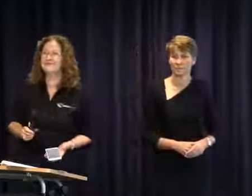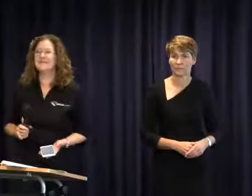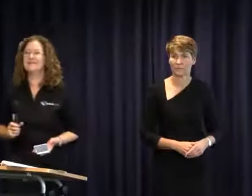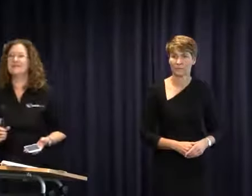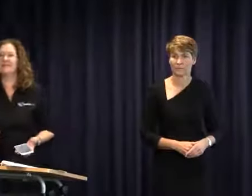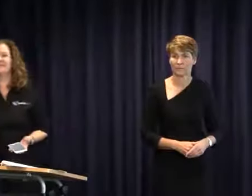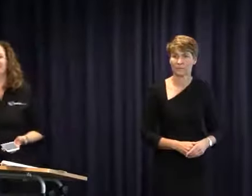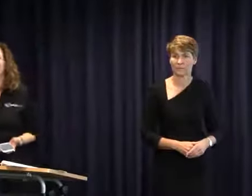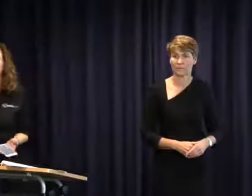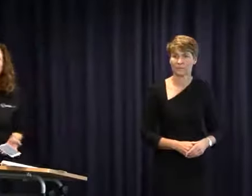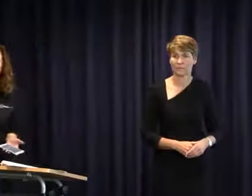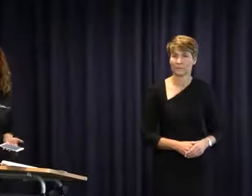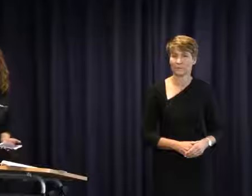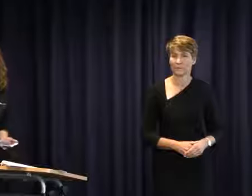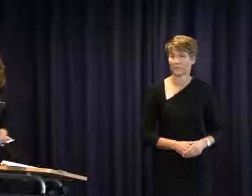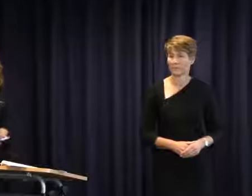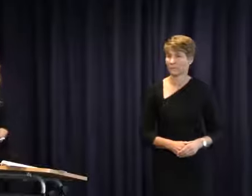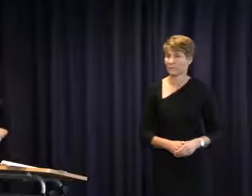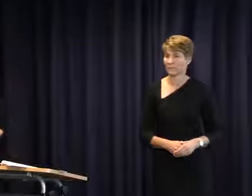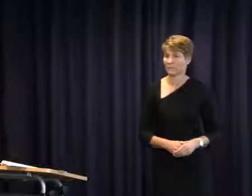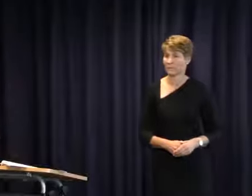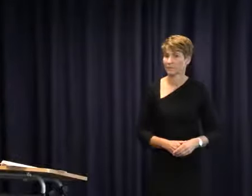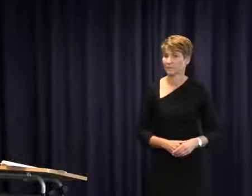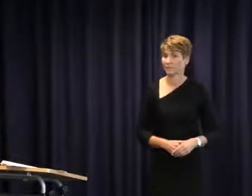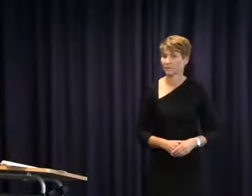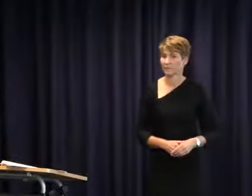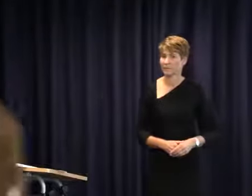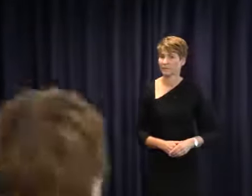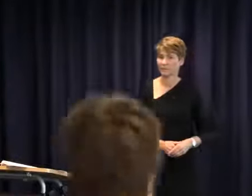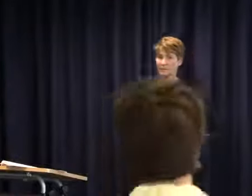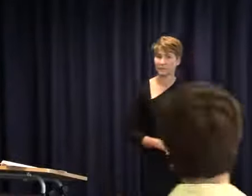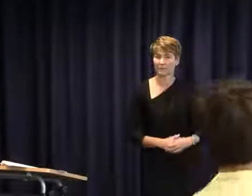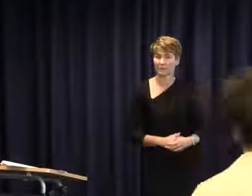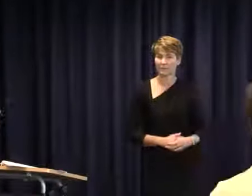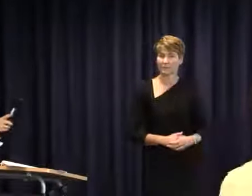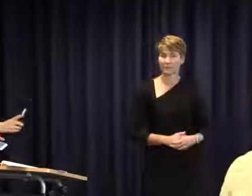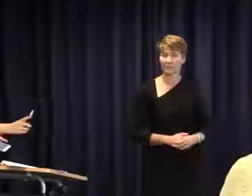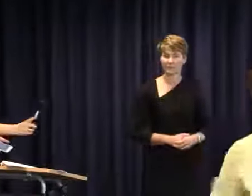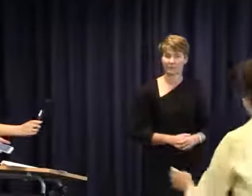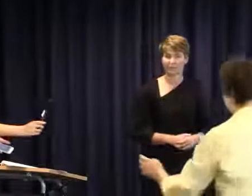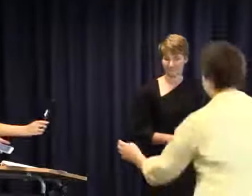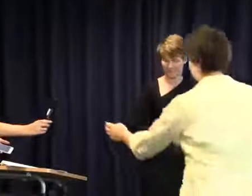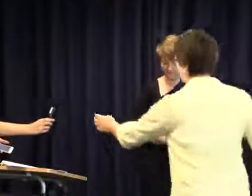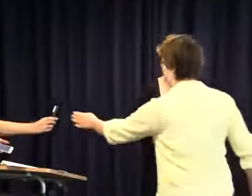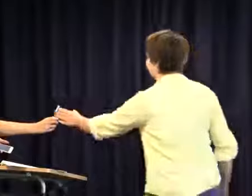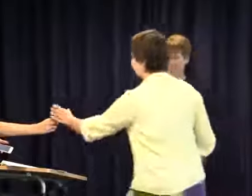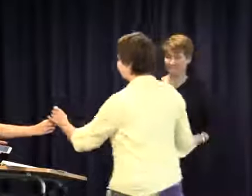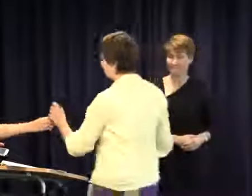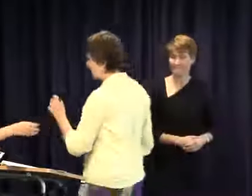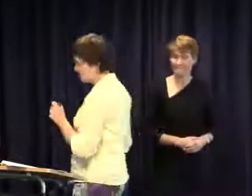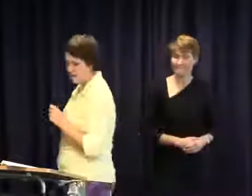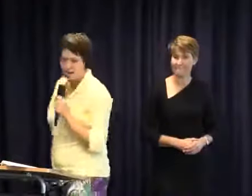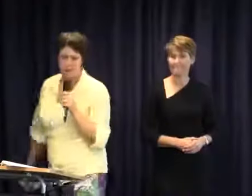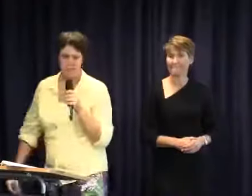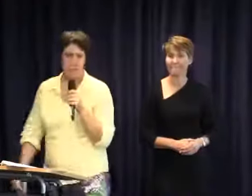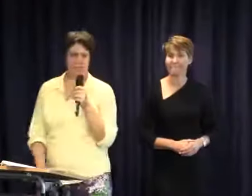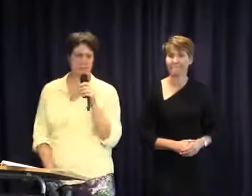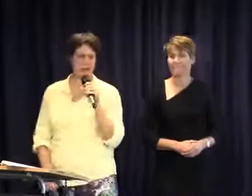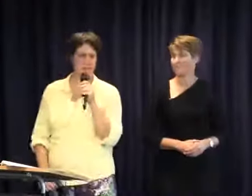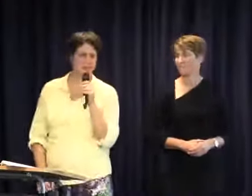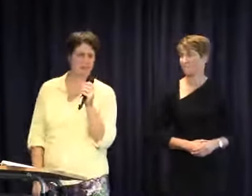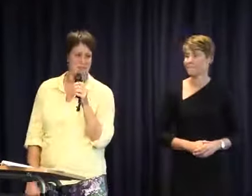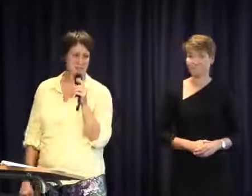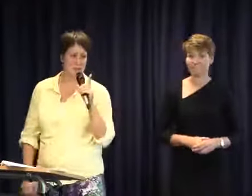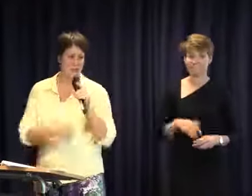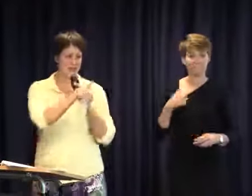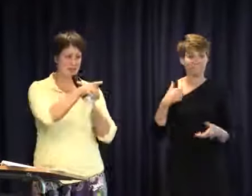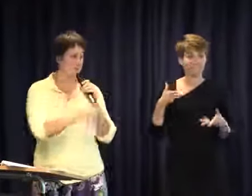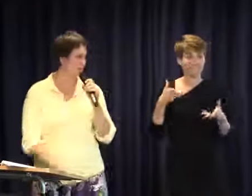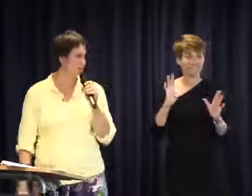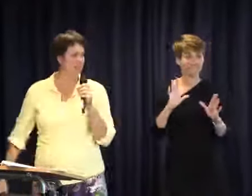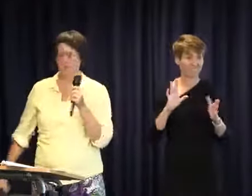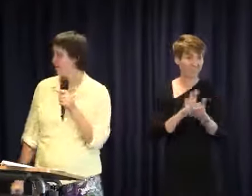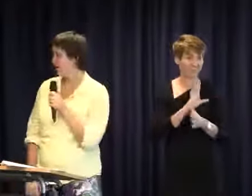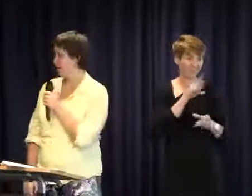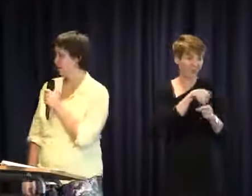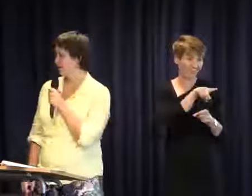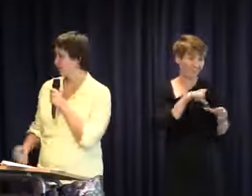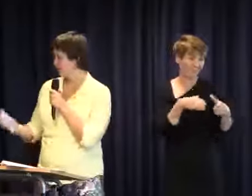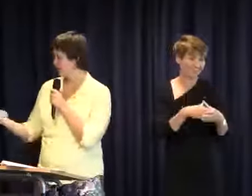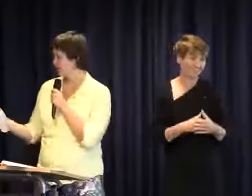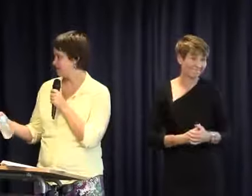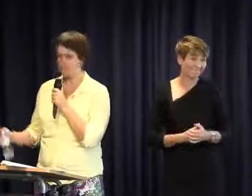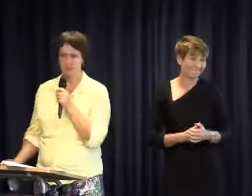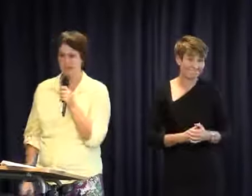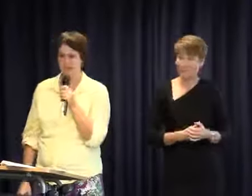Hi, I would be happy to participate in that group and maybe a class action, but I don't